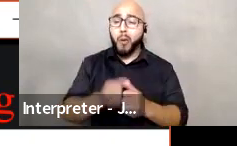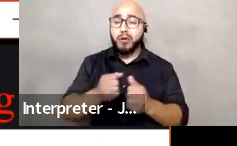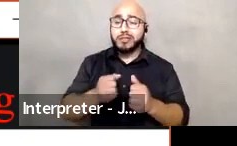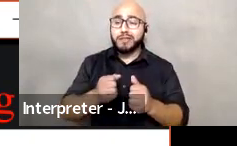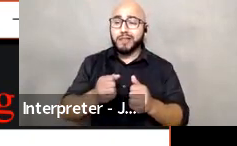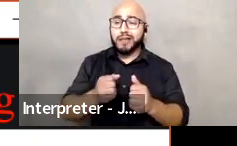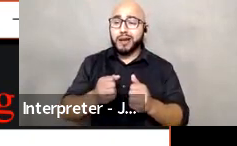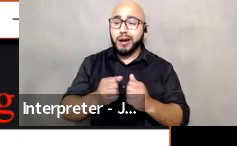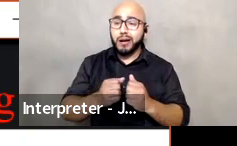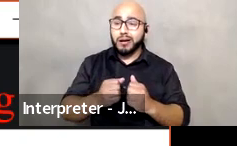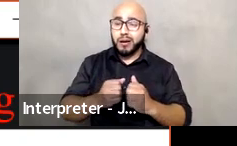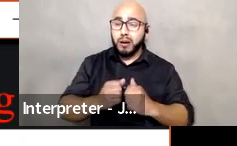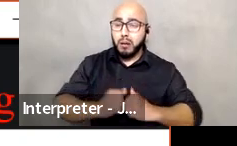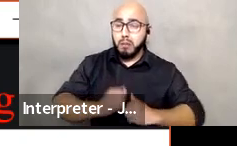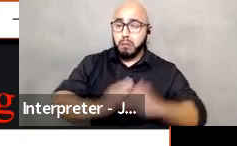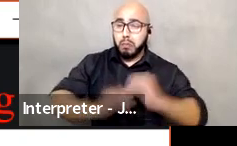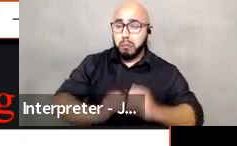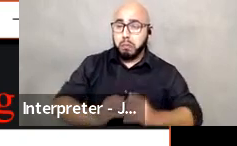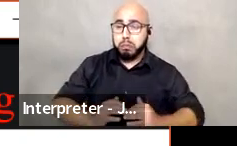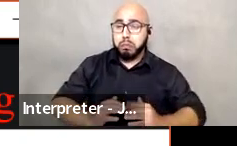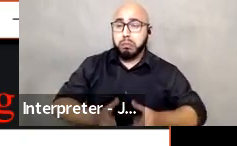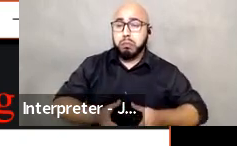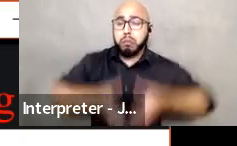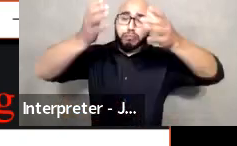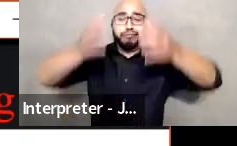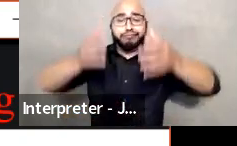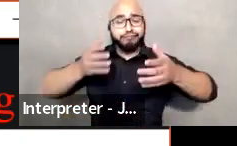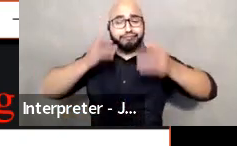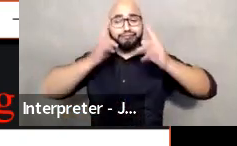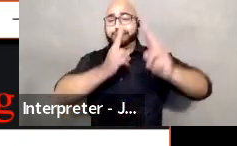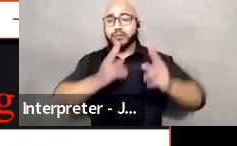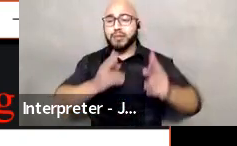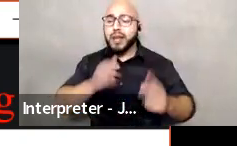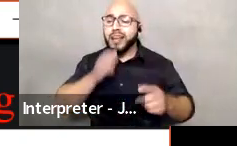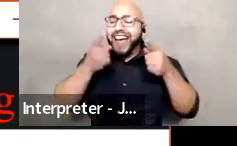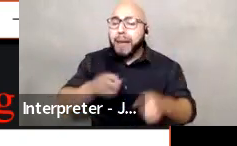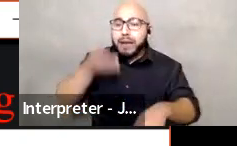Don't happen. After this right after the Civil War. And they don't happen